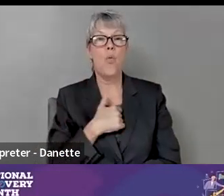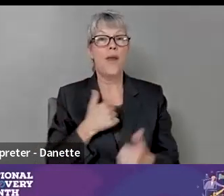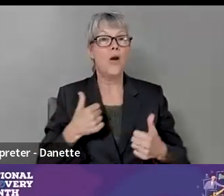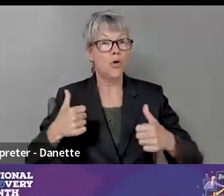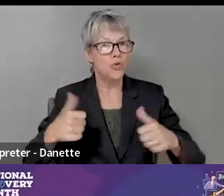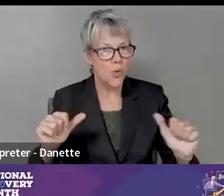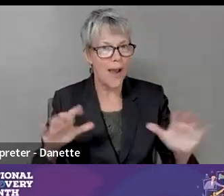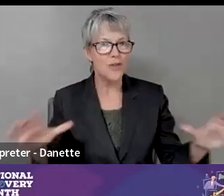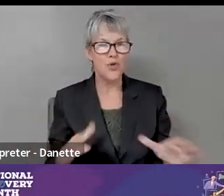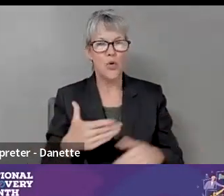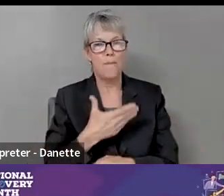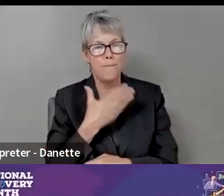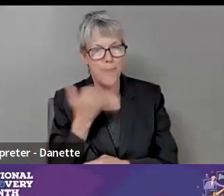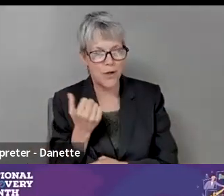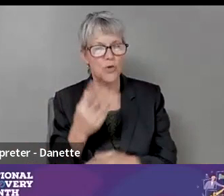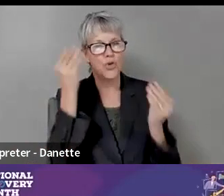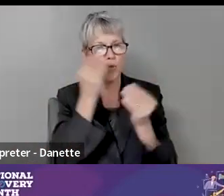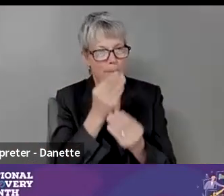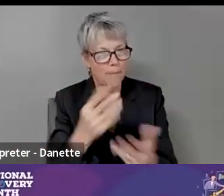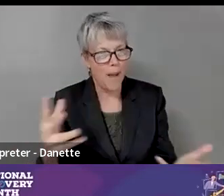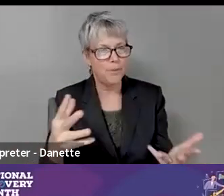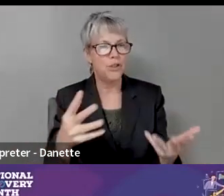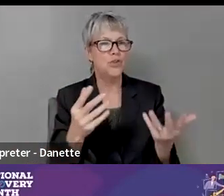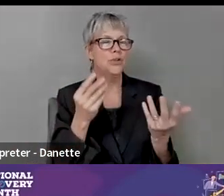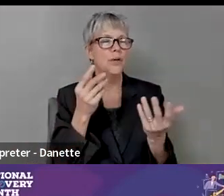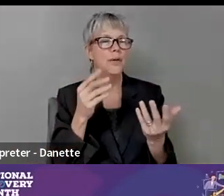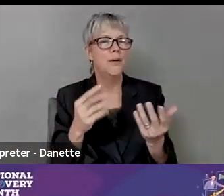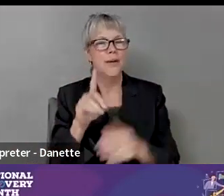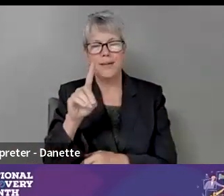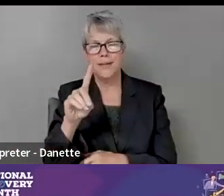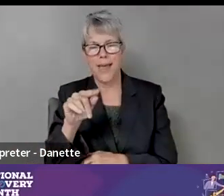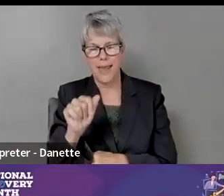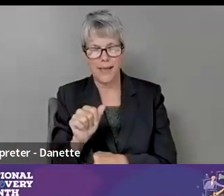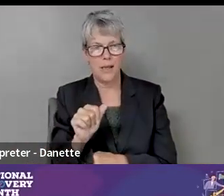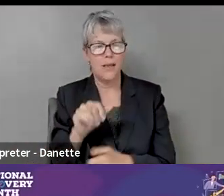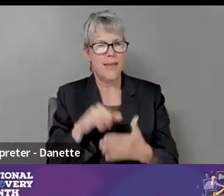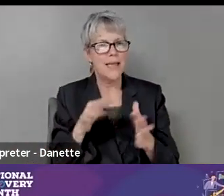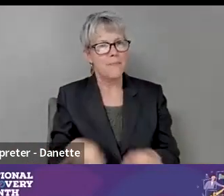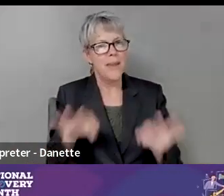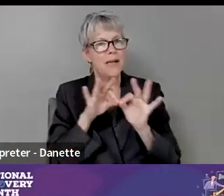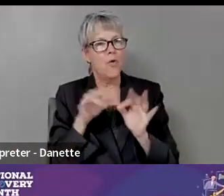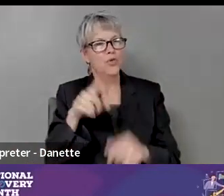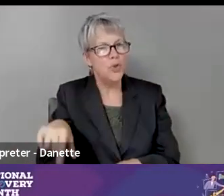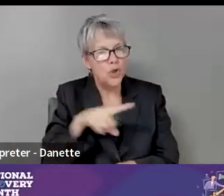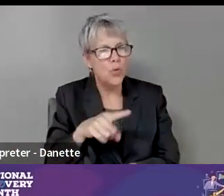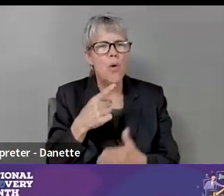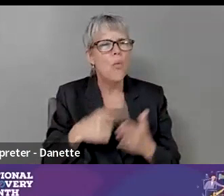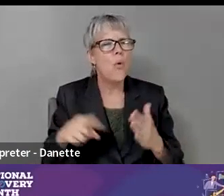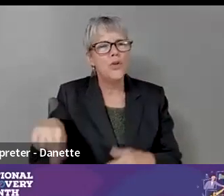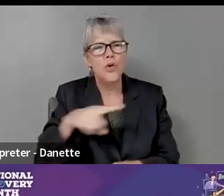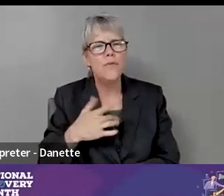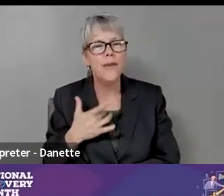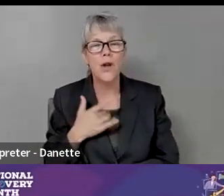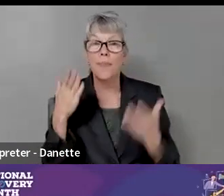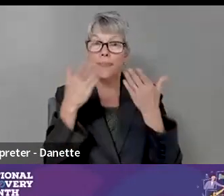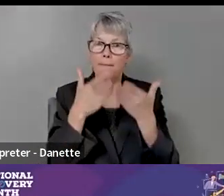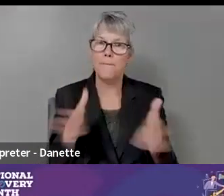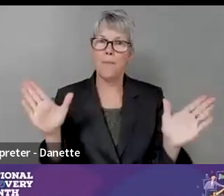Kelly Crosbie (she/her): You publish the kind of data that's meaningful to you is to get that kind of feedback. What are the most meaningful things that you think the public needs to know this kind of information.